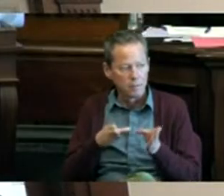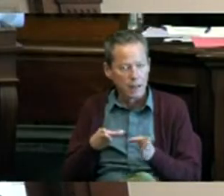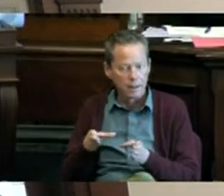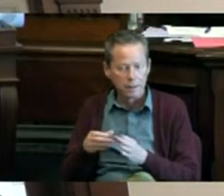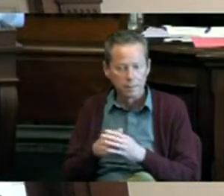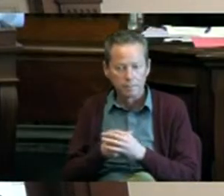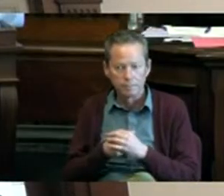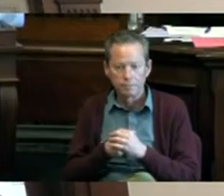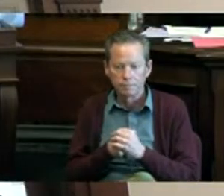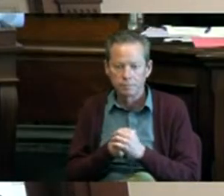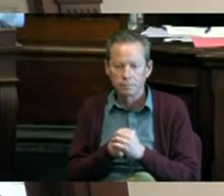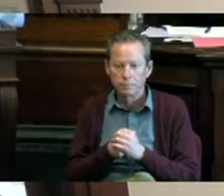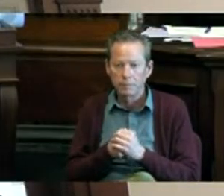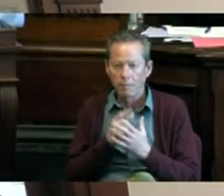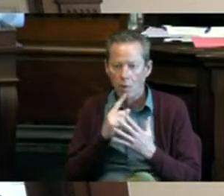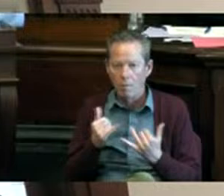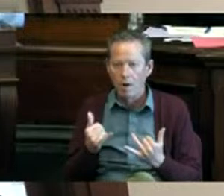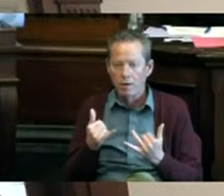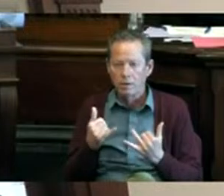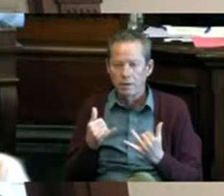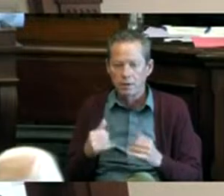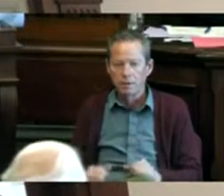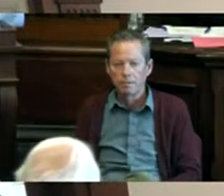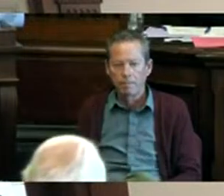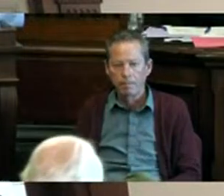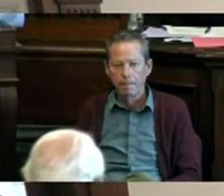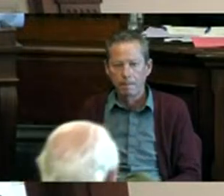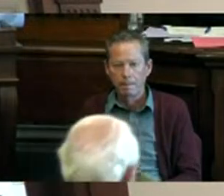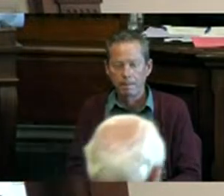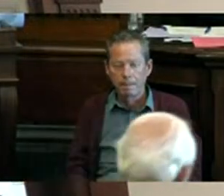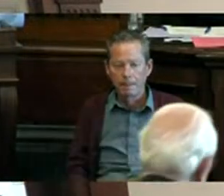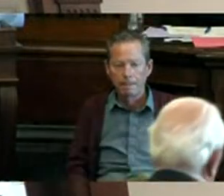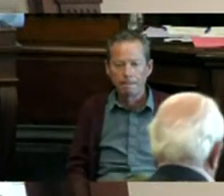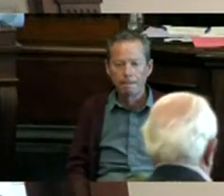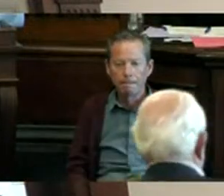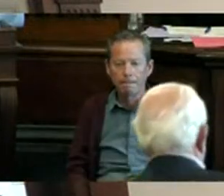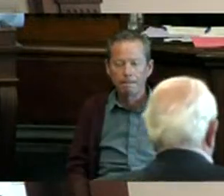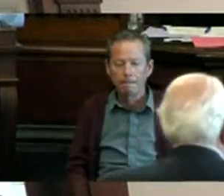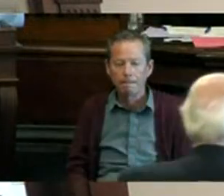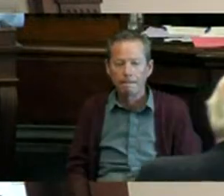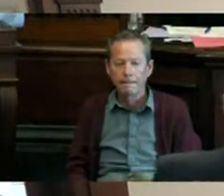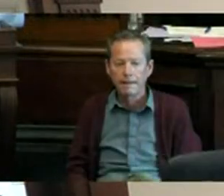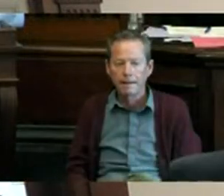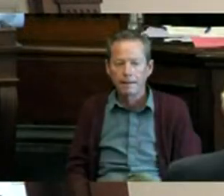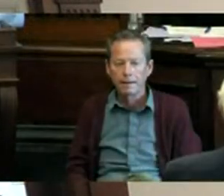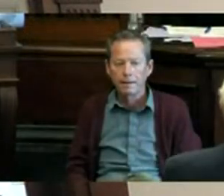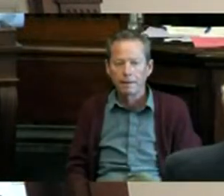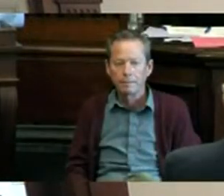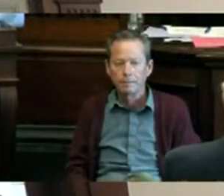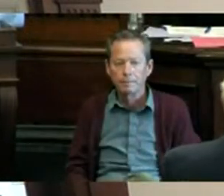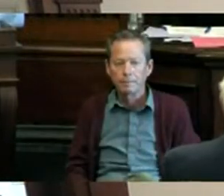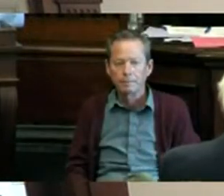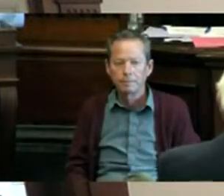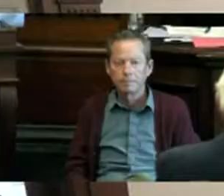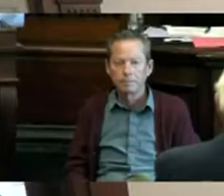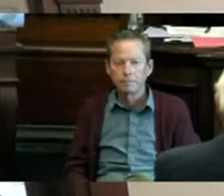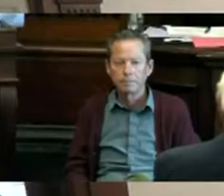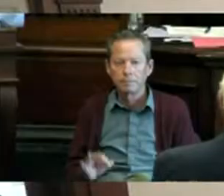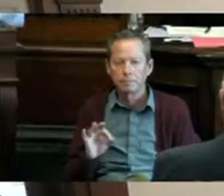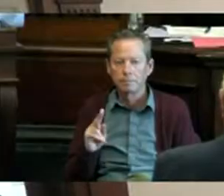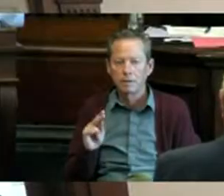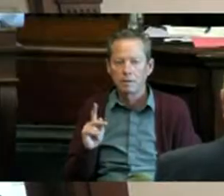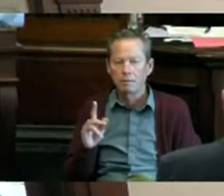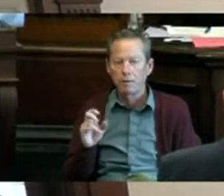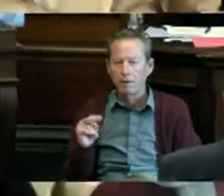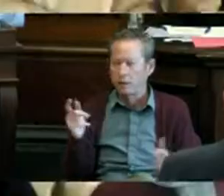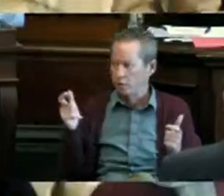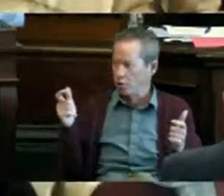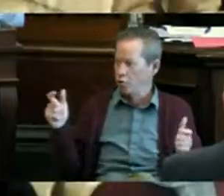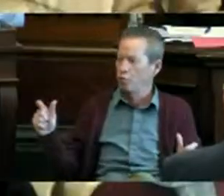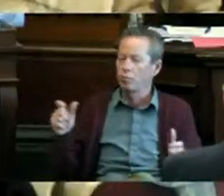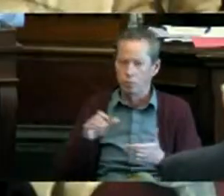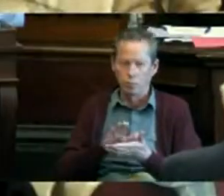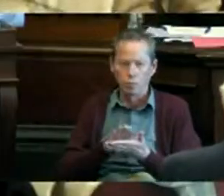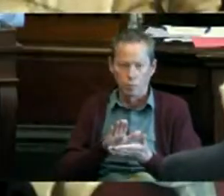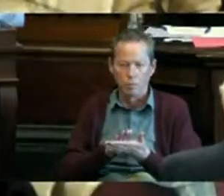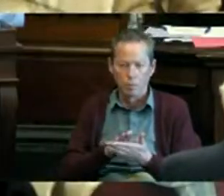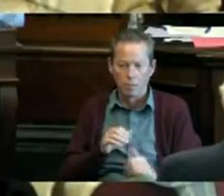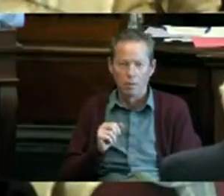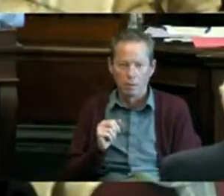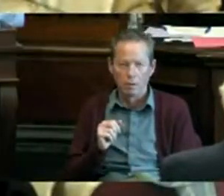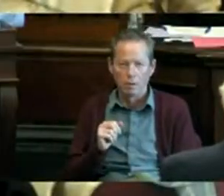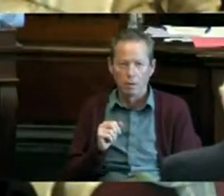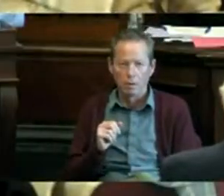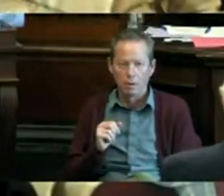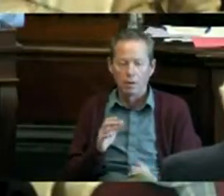the other parts of Franklin? As